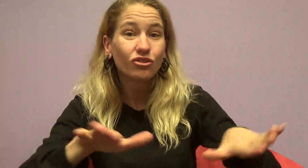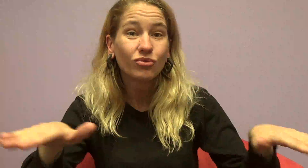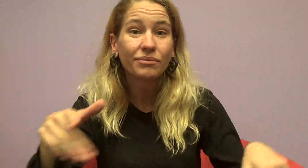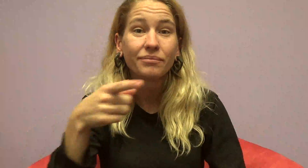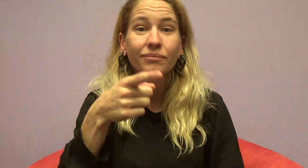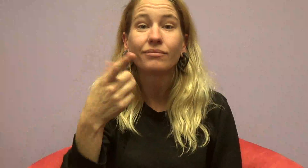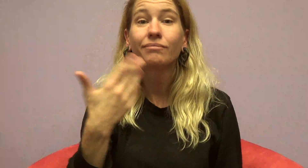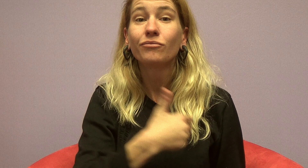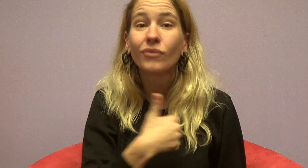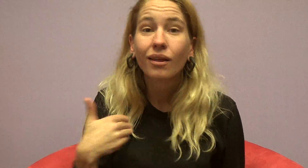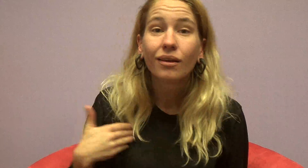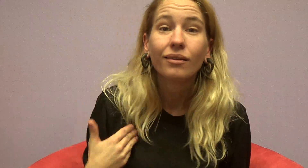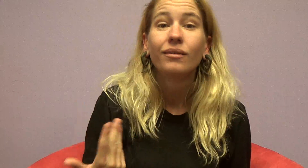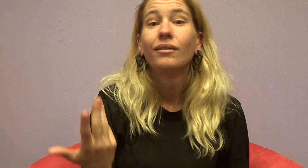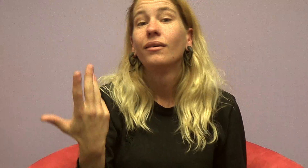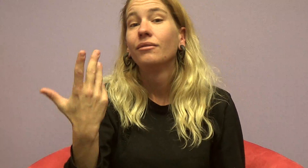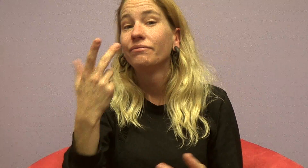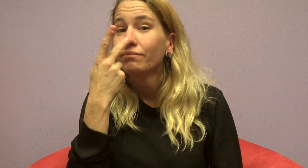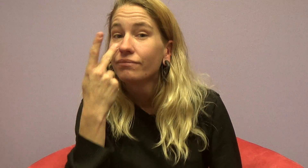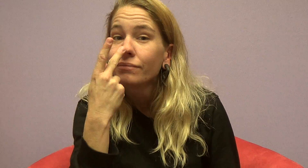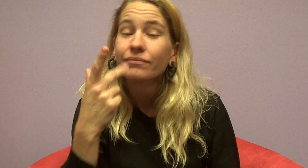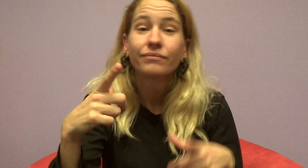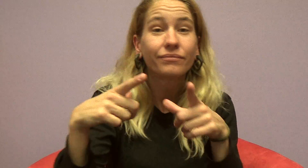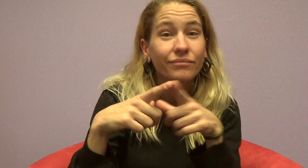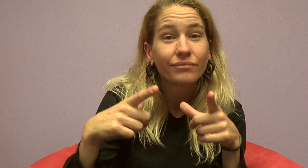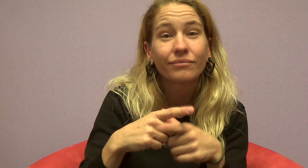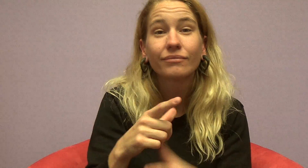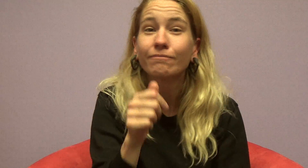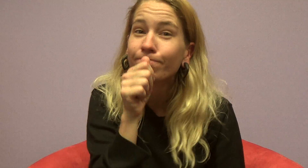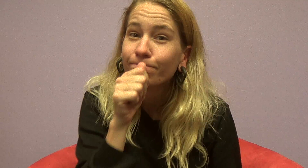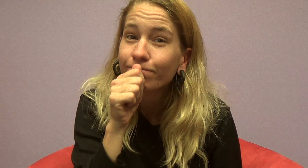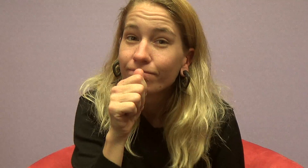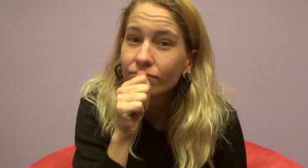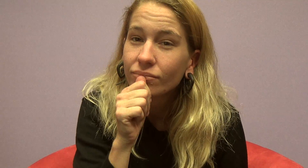about private parts: breasts, penis, vagina, etc. are PRIVATE.